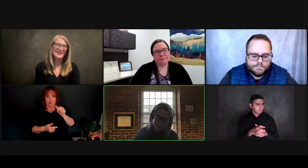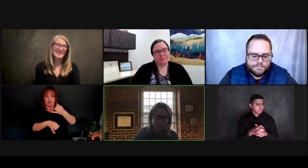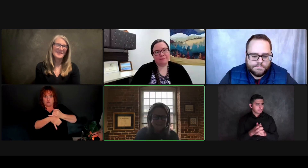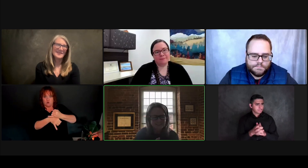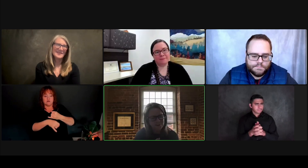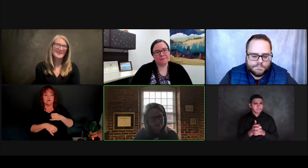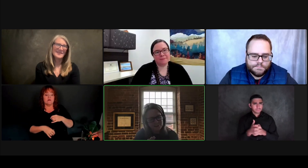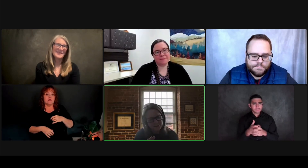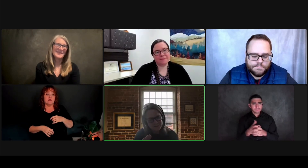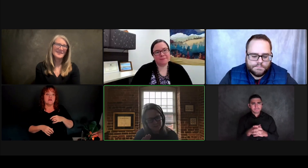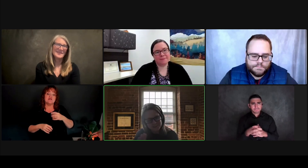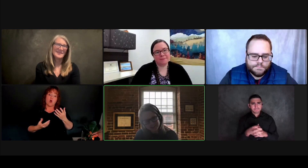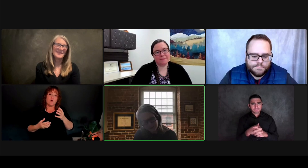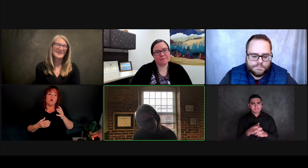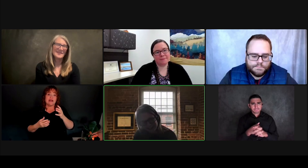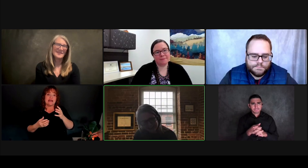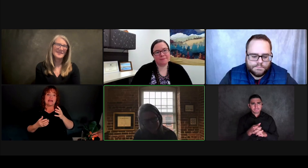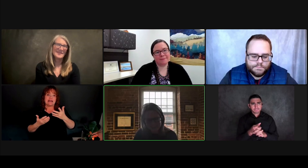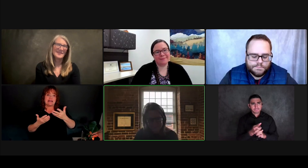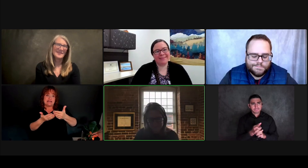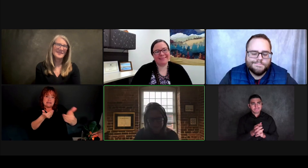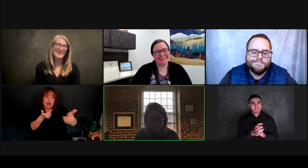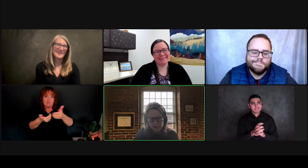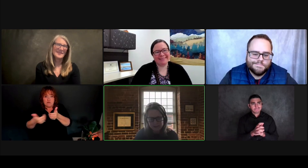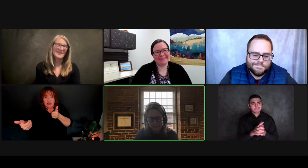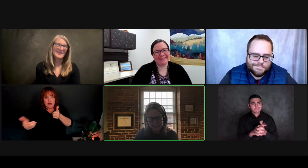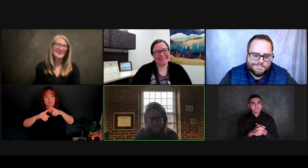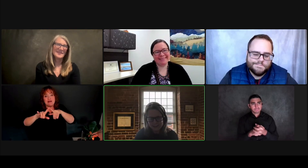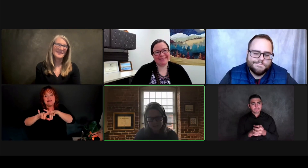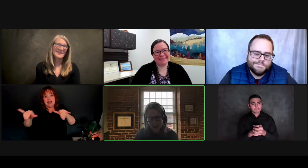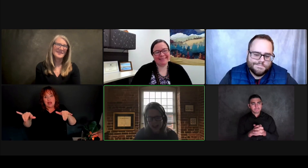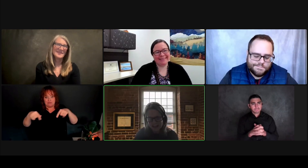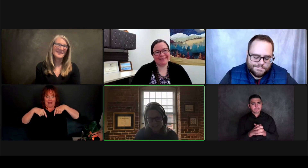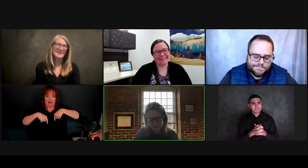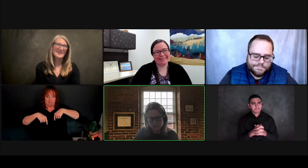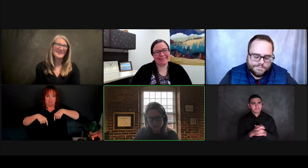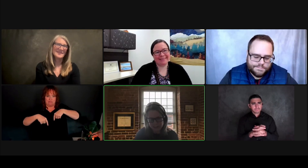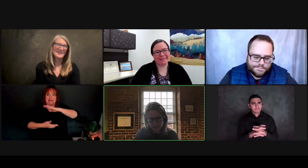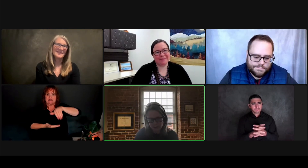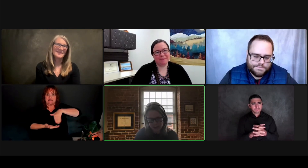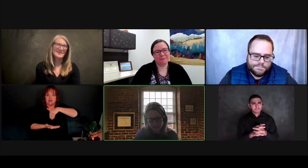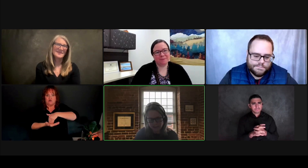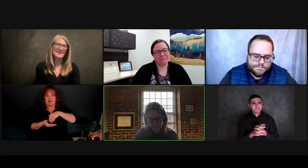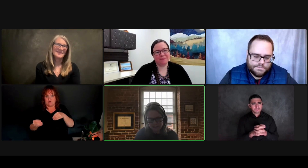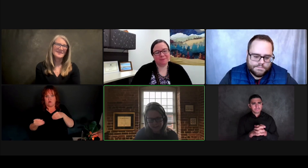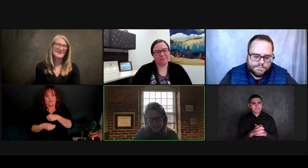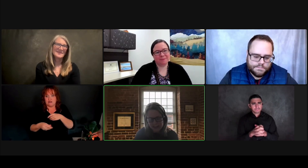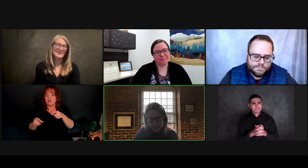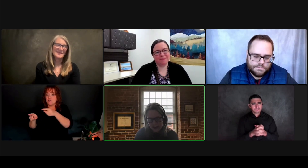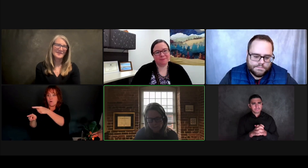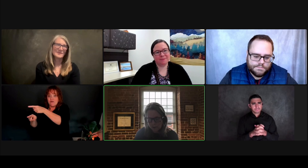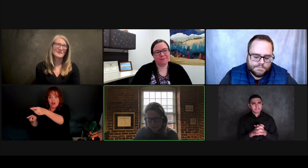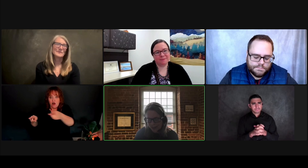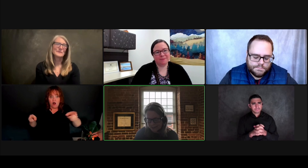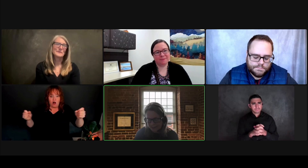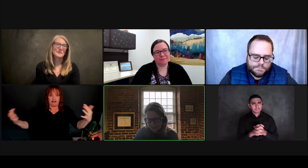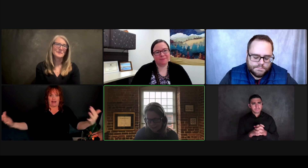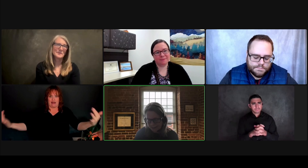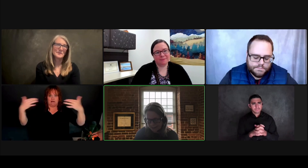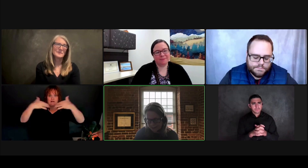But it's also centralized at the same time, in that, there's access to a centralized service. And what that has done--